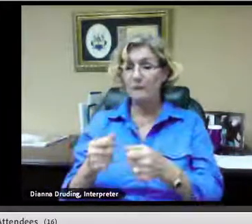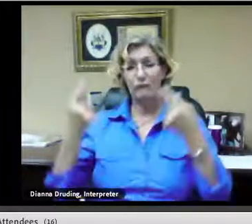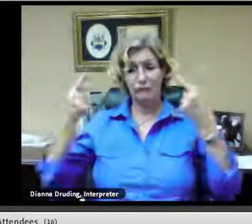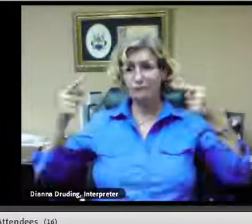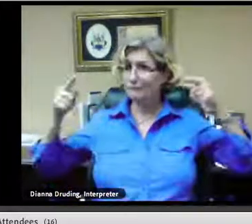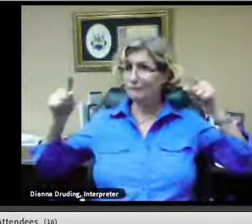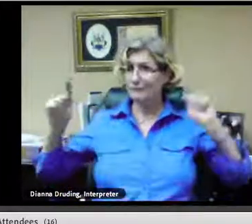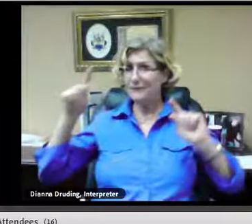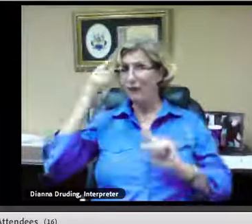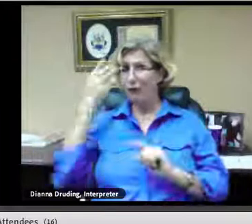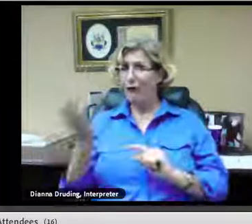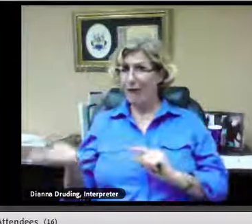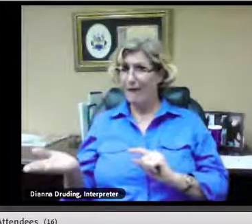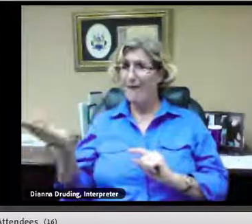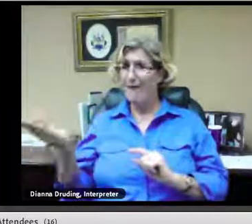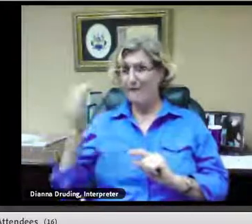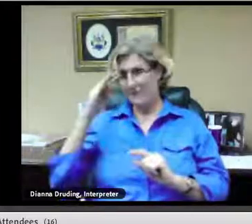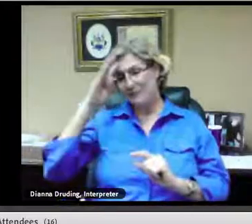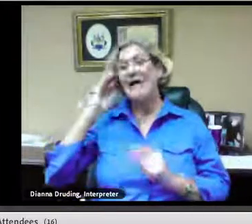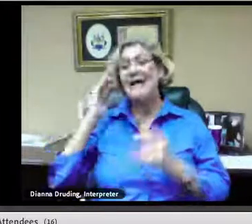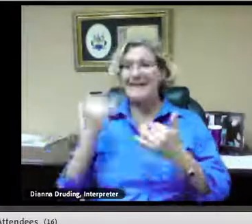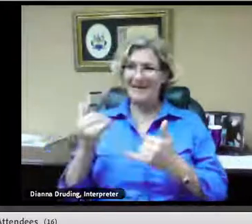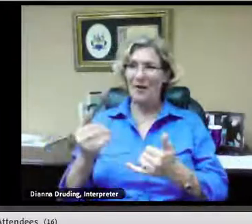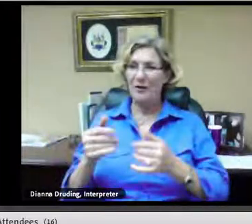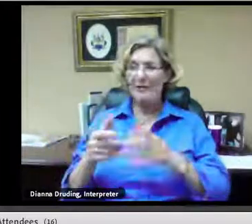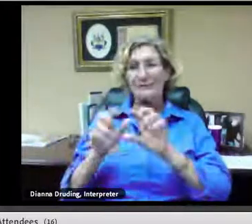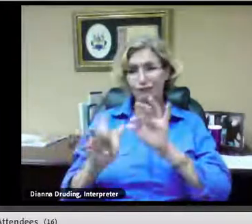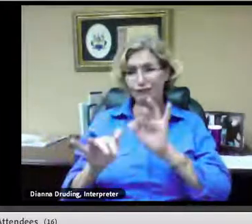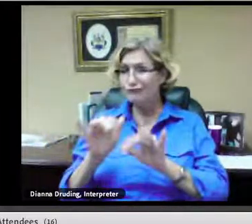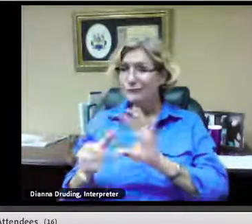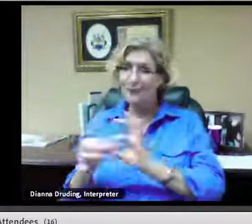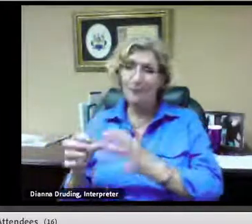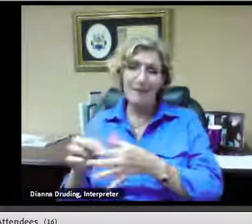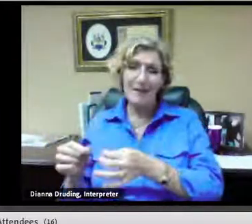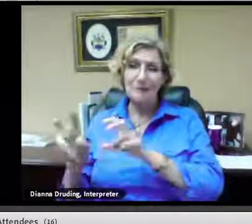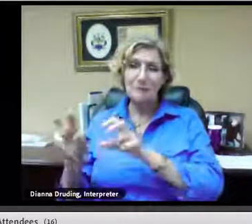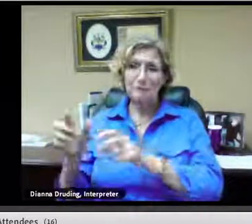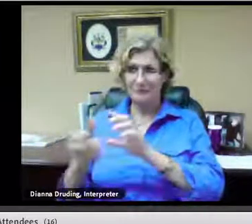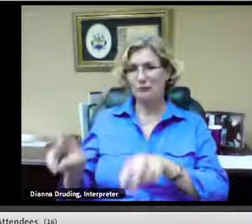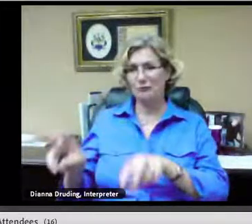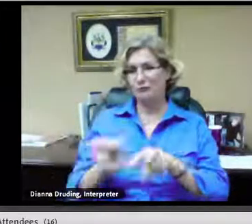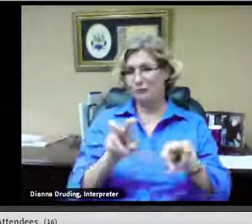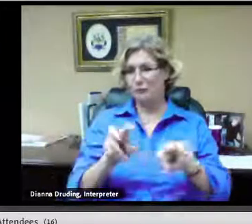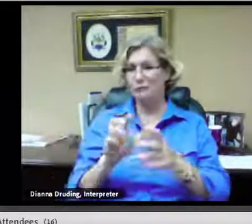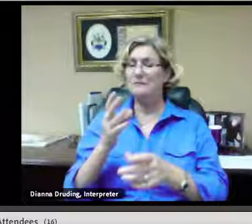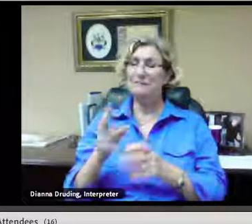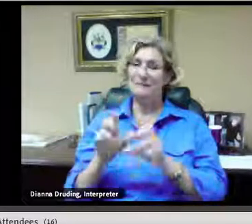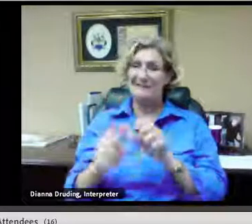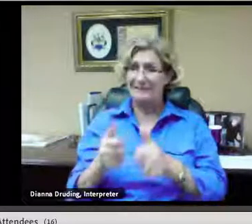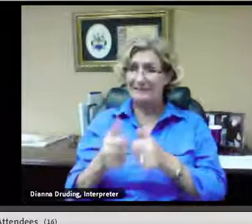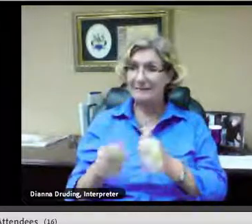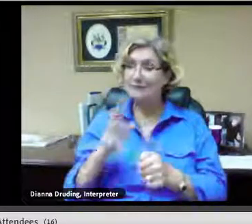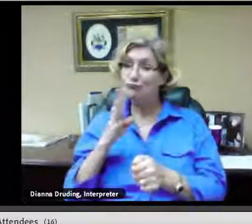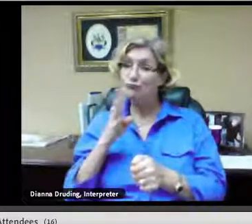copy it to his text-to-speech app, and he can read what people are texting him. And he's having such a grand time with this.